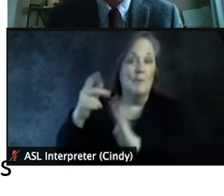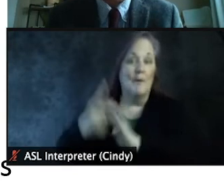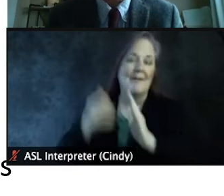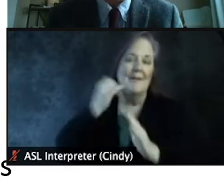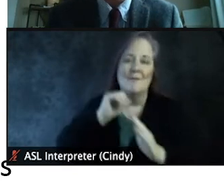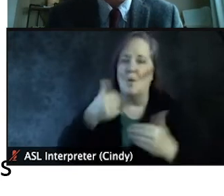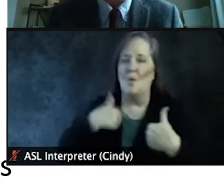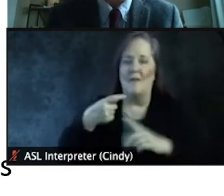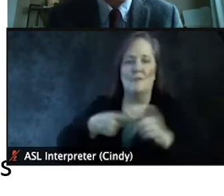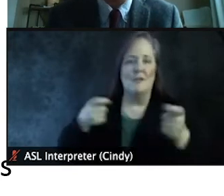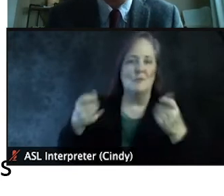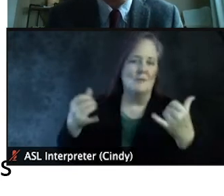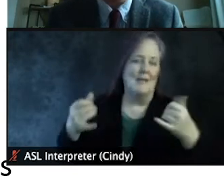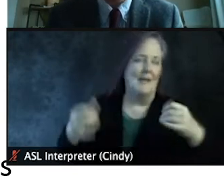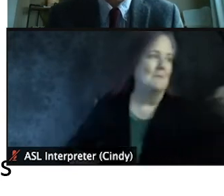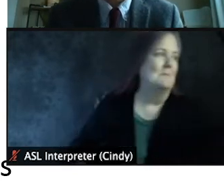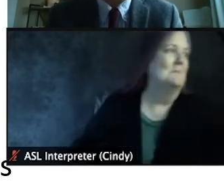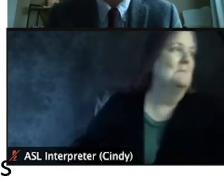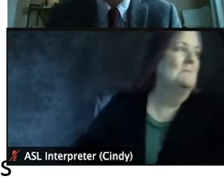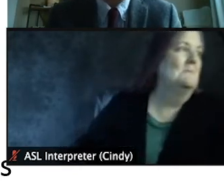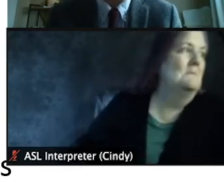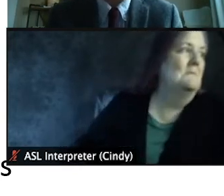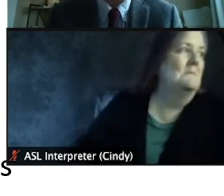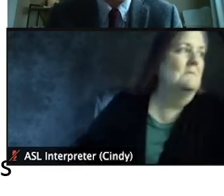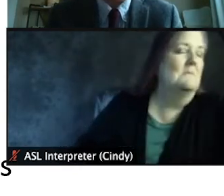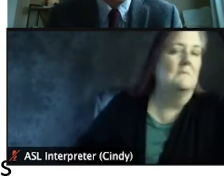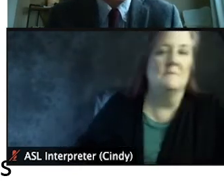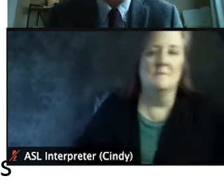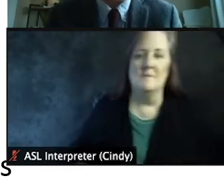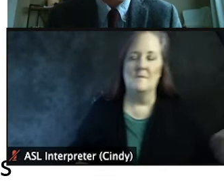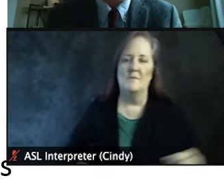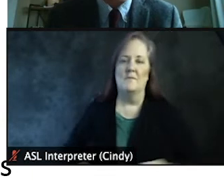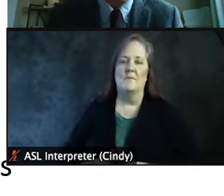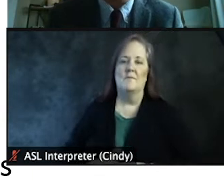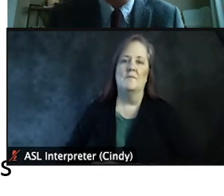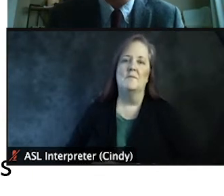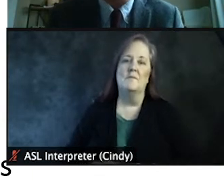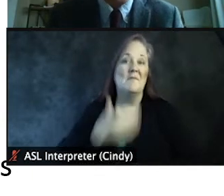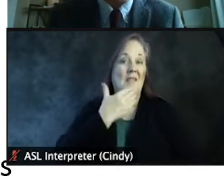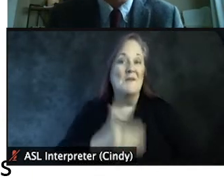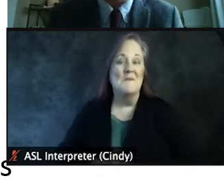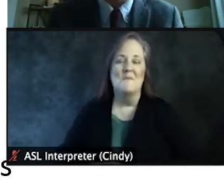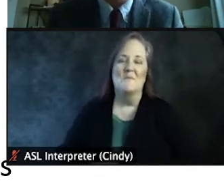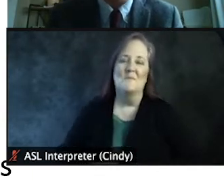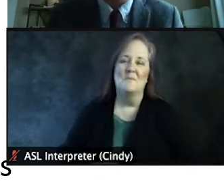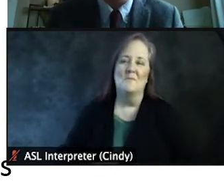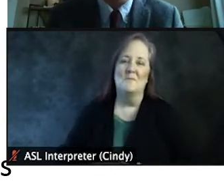The rideshare and delivery companies do not agree with this assessment. They continue to hire drivers as independent contractors.